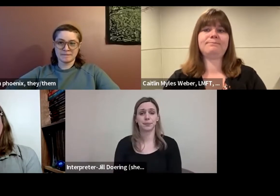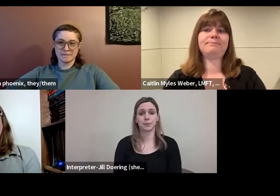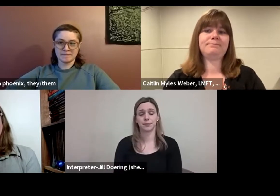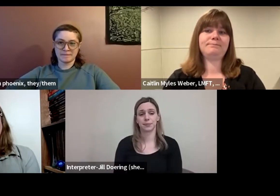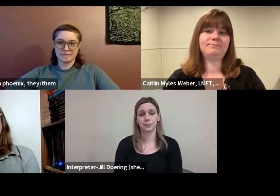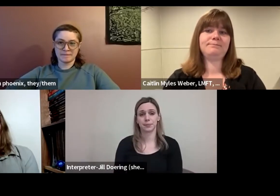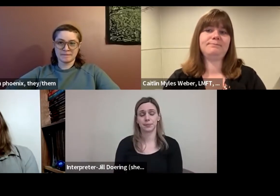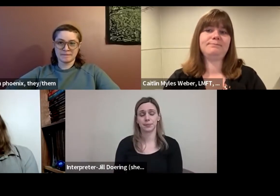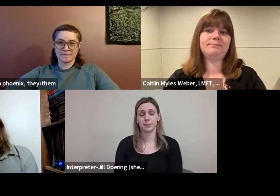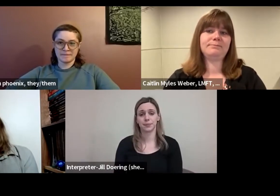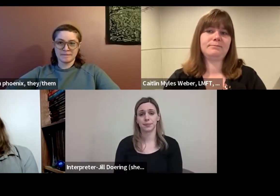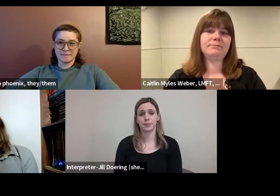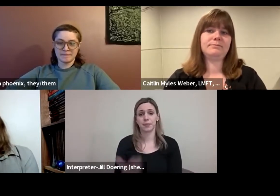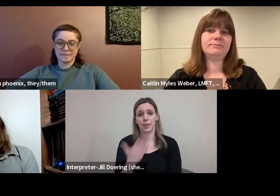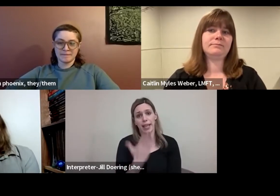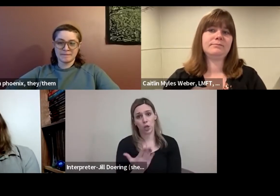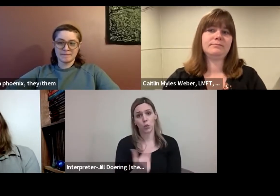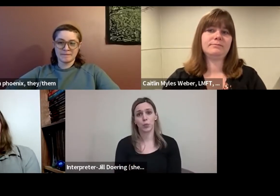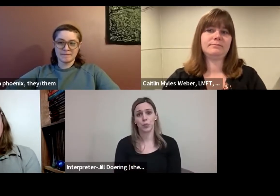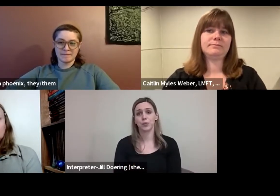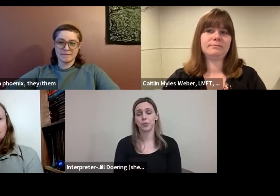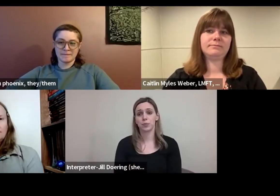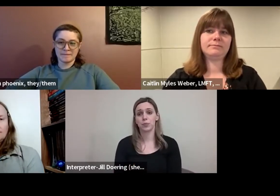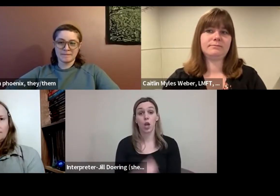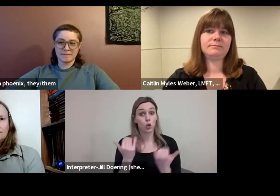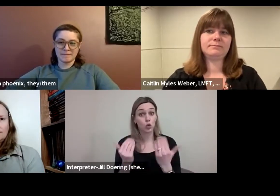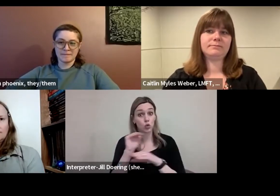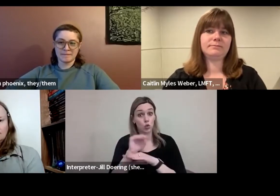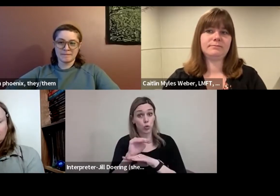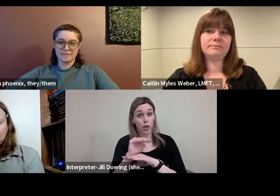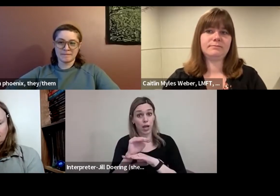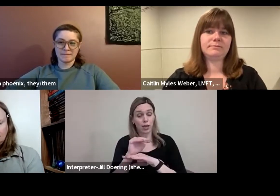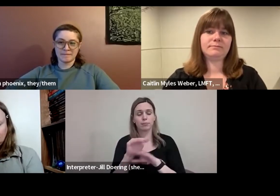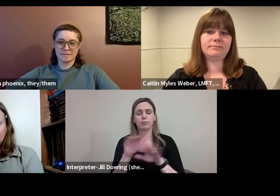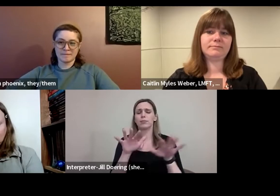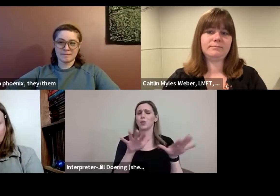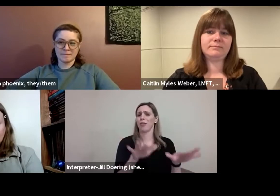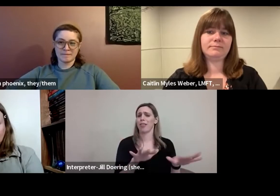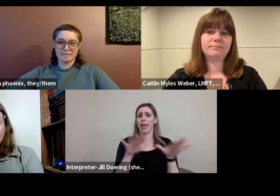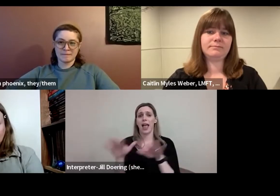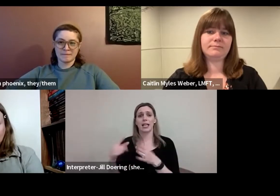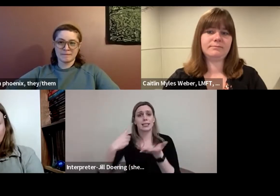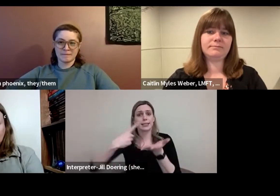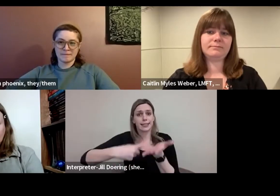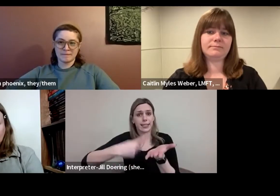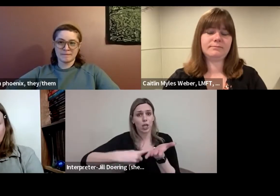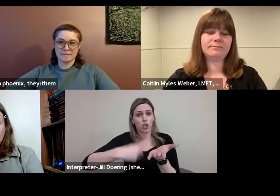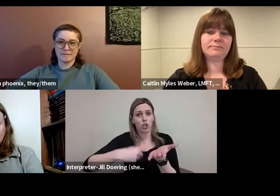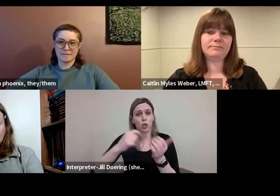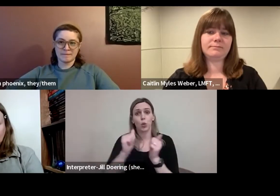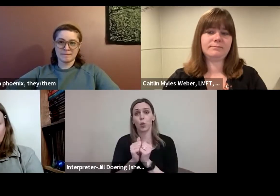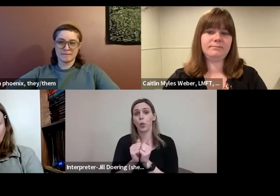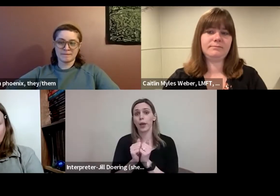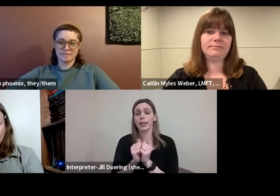Thank you. So tonight will be a relaxed discussion with some prearranged questions